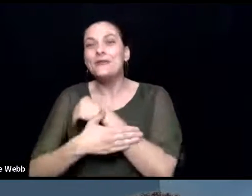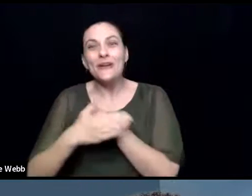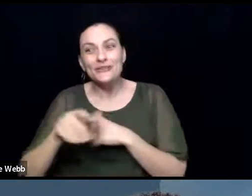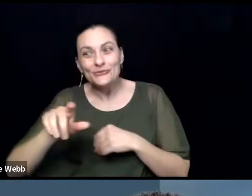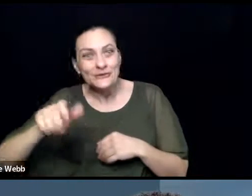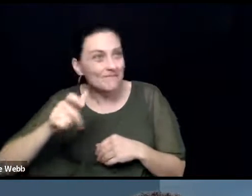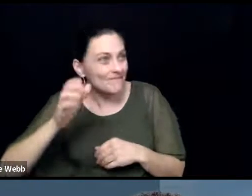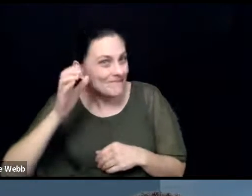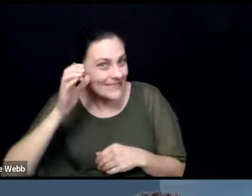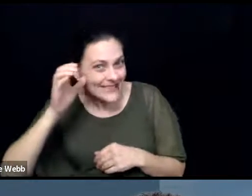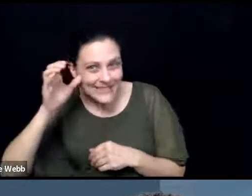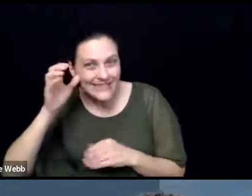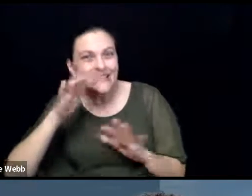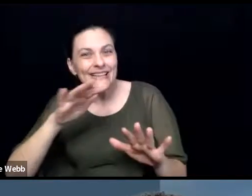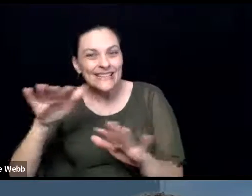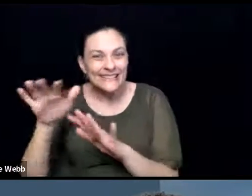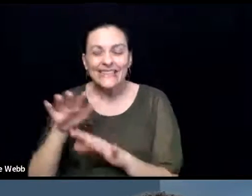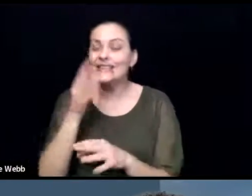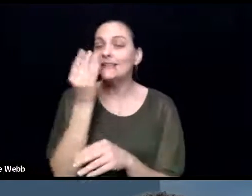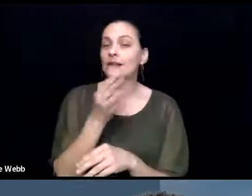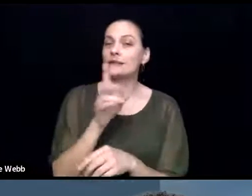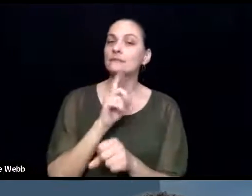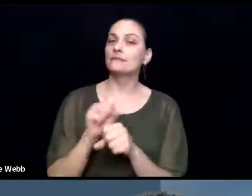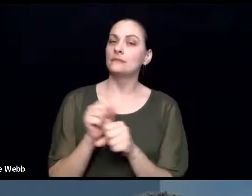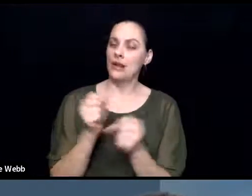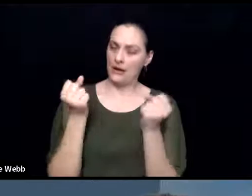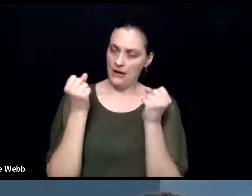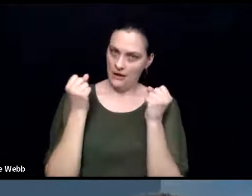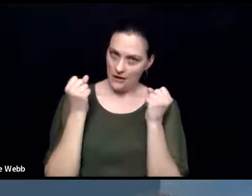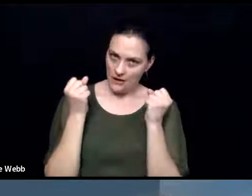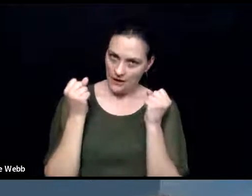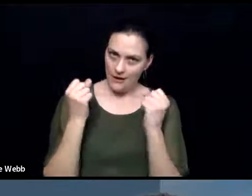definitely, you know, a lot of things happening right now in the U.S. around